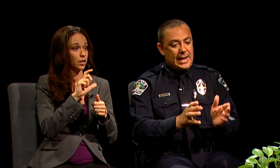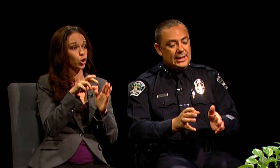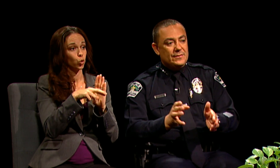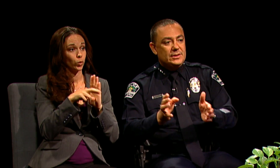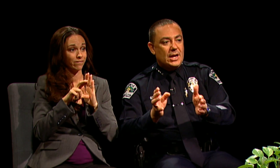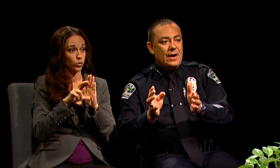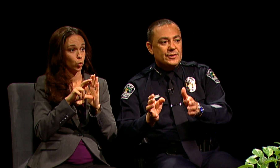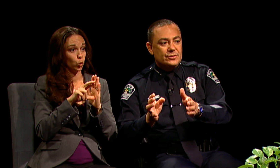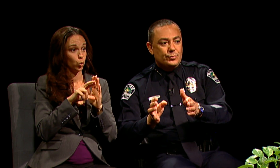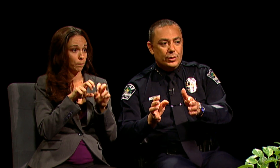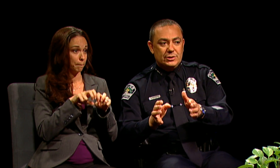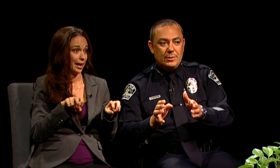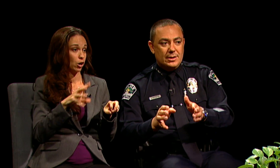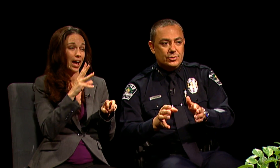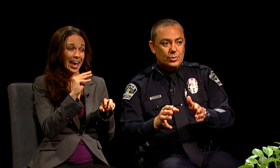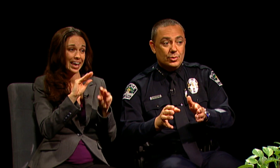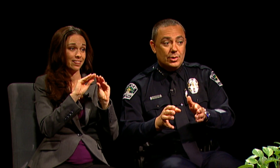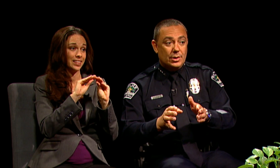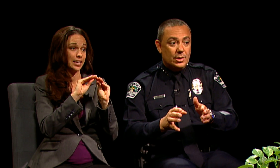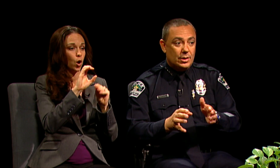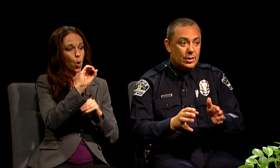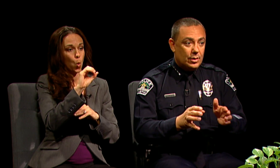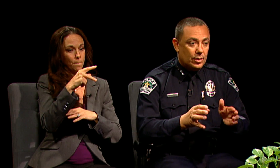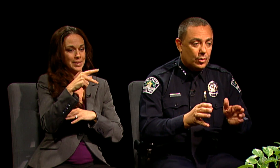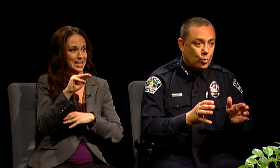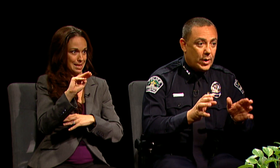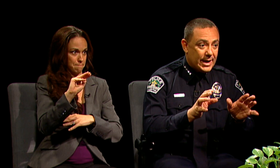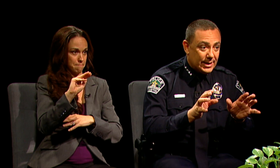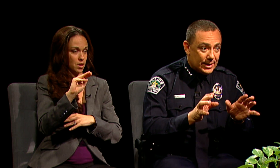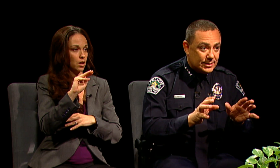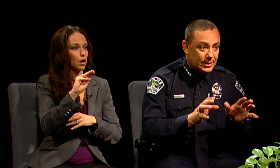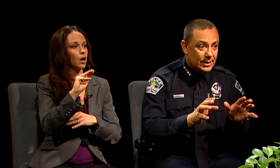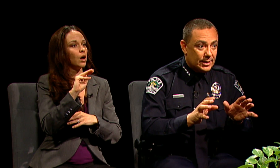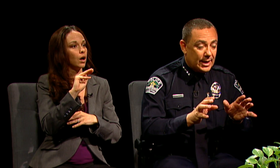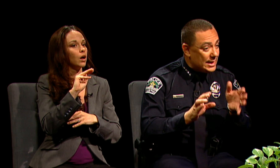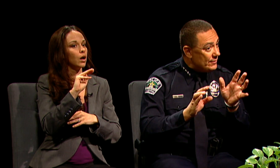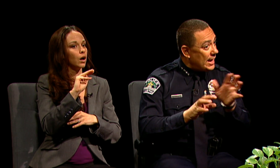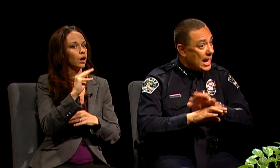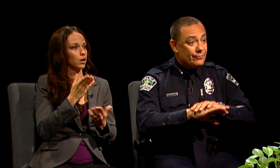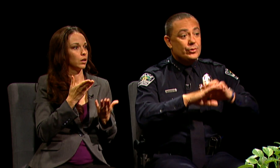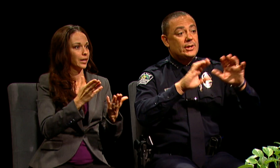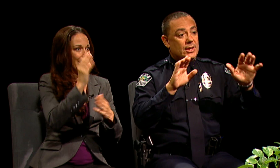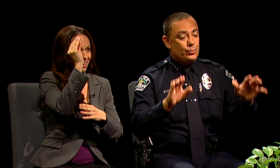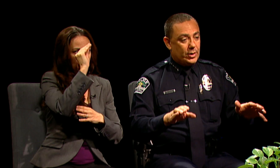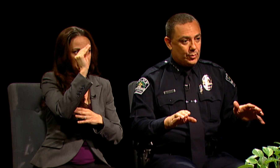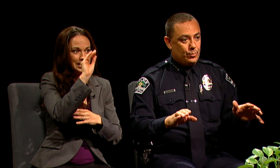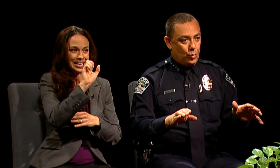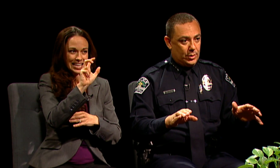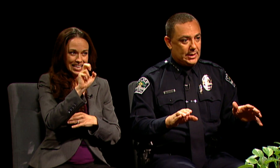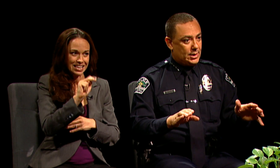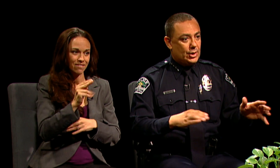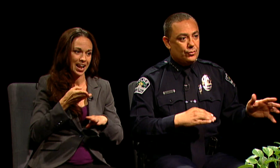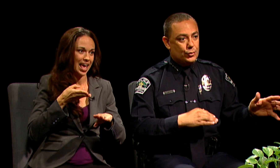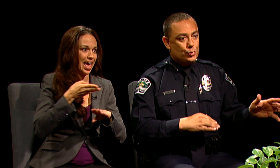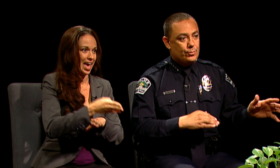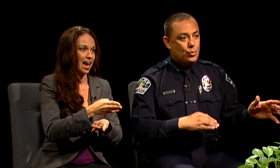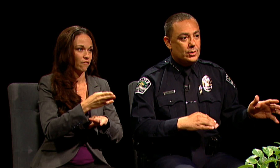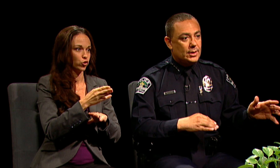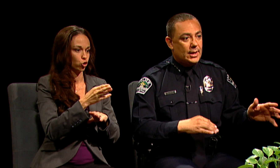AND EVEN THE OFFICE OF POLICE MONITOR WEIGHED IN EVEN AFTER THE KEY POINT REPORT, THAT CONTROVERSIAL REPORT,